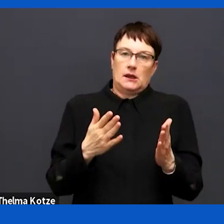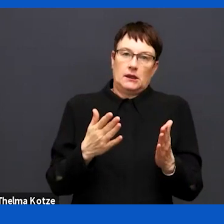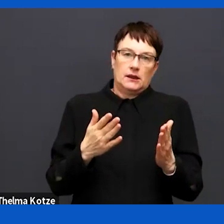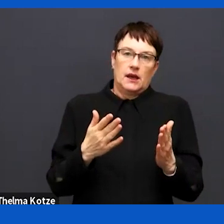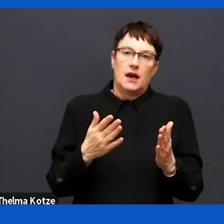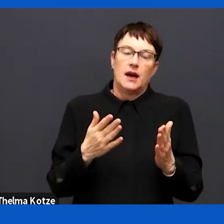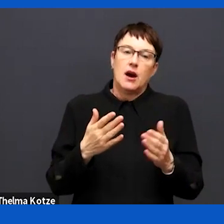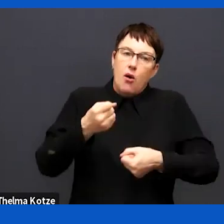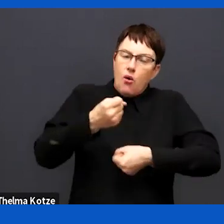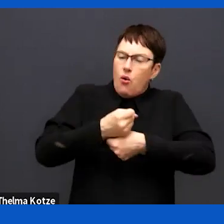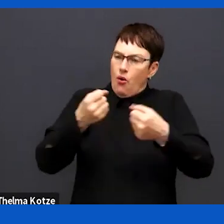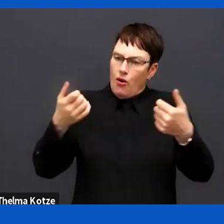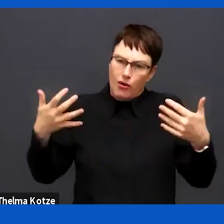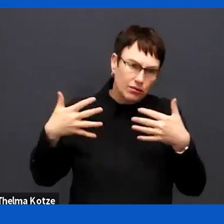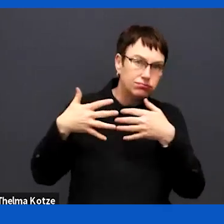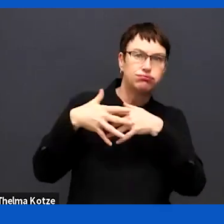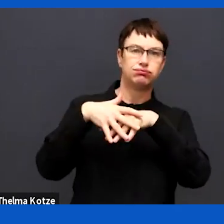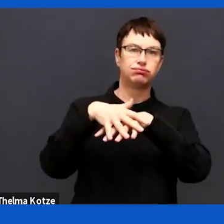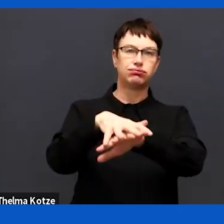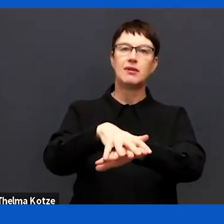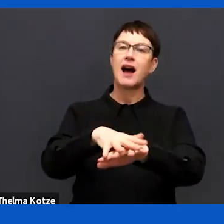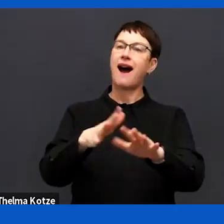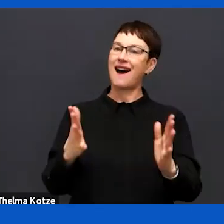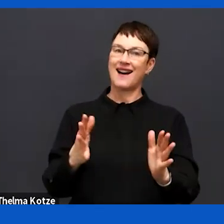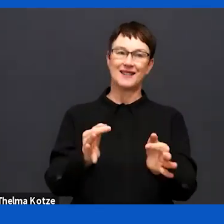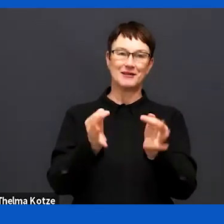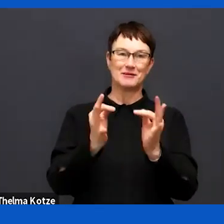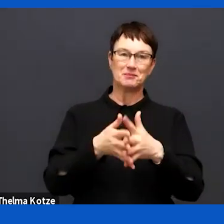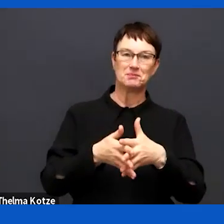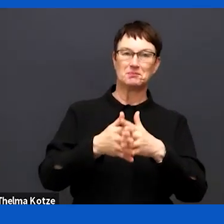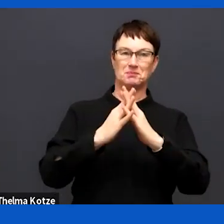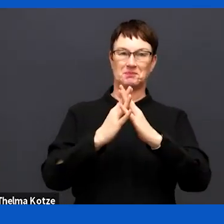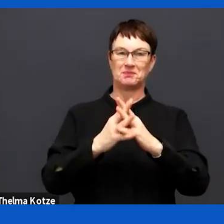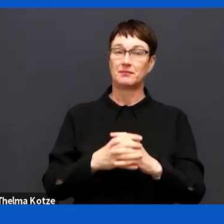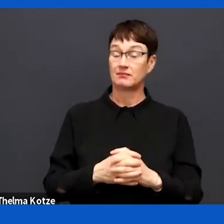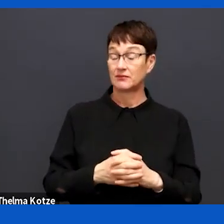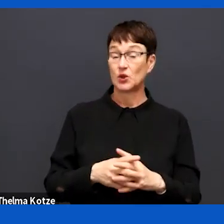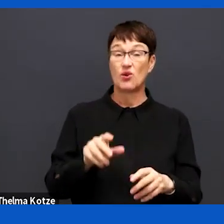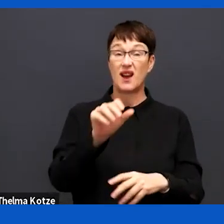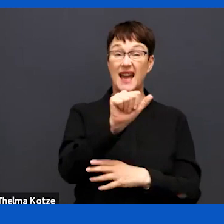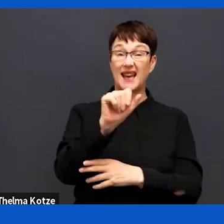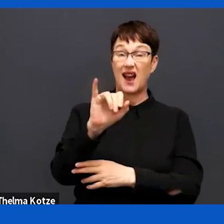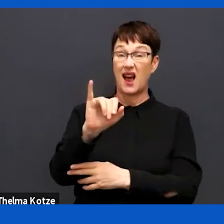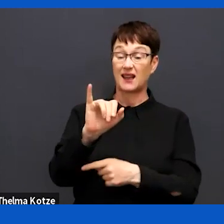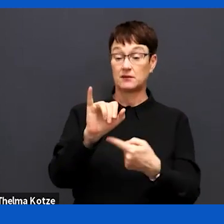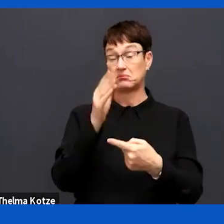that now. This tool can create everything. Can prepare slide. Can create document,